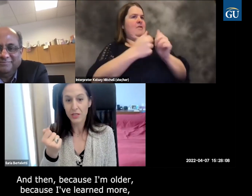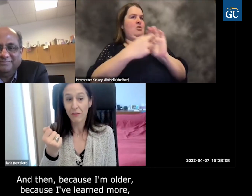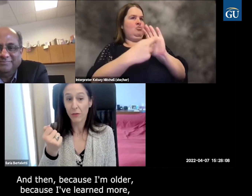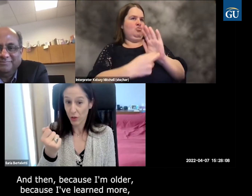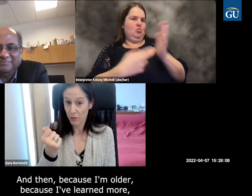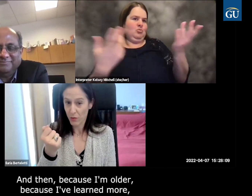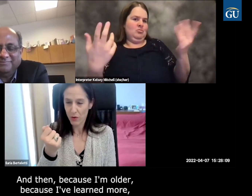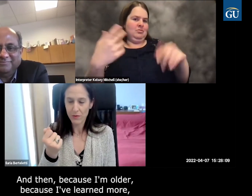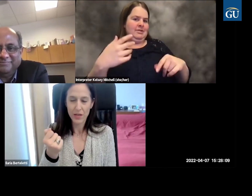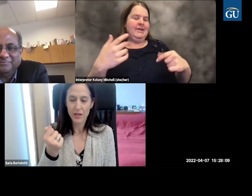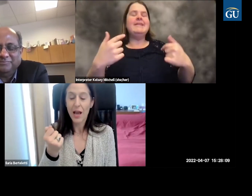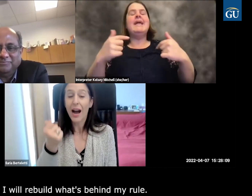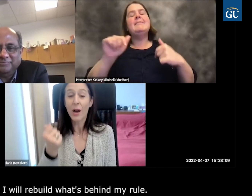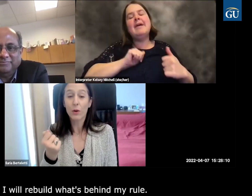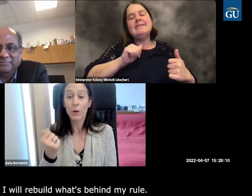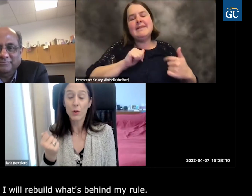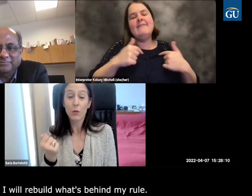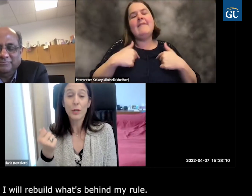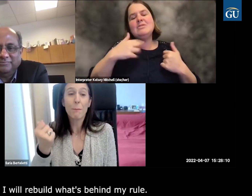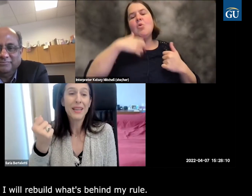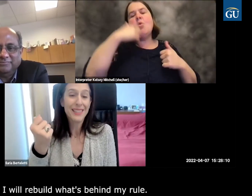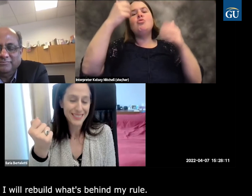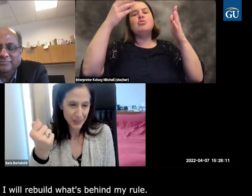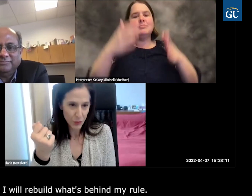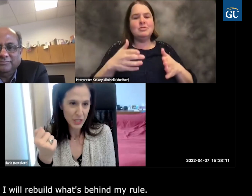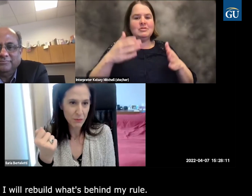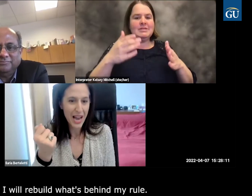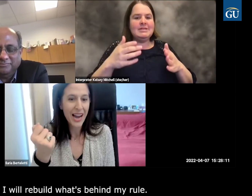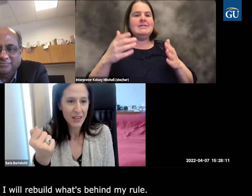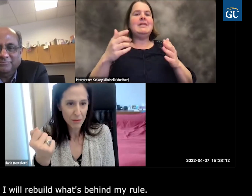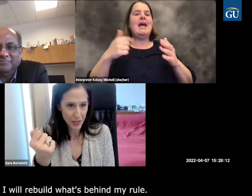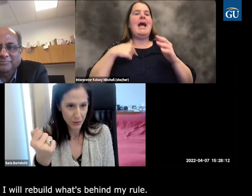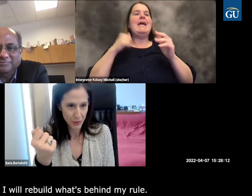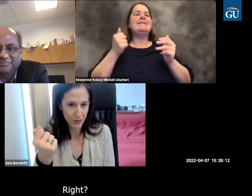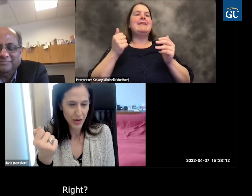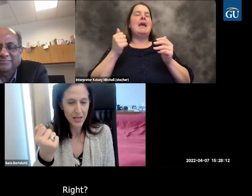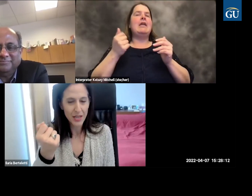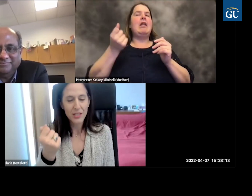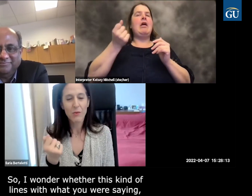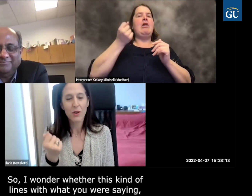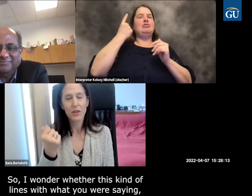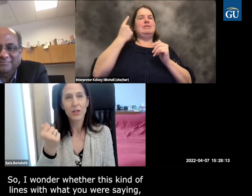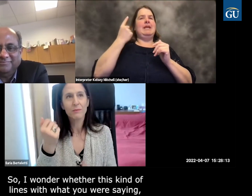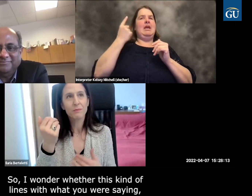i've learned more and i will rebuild